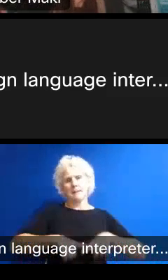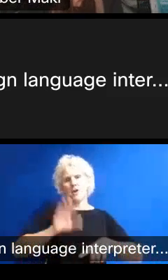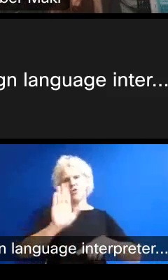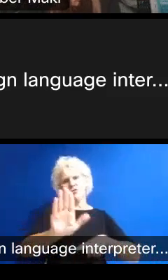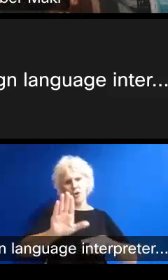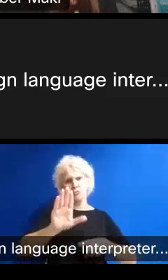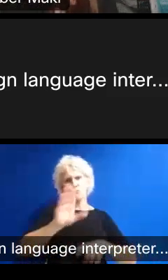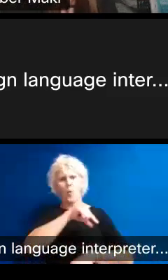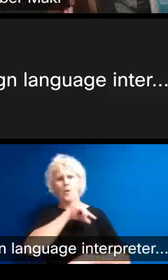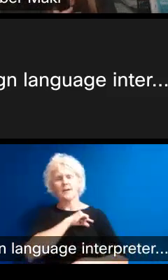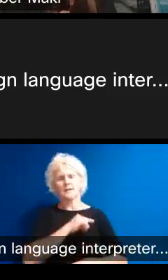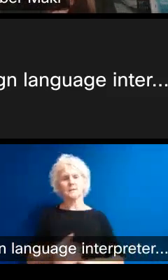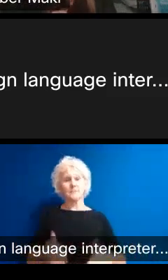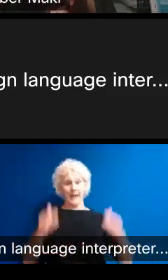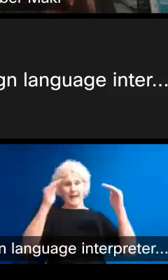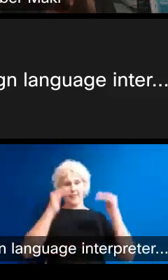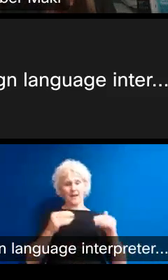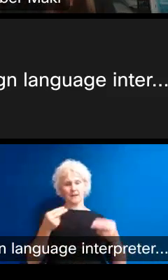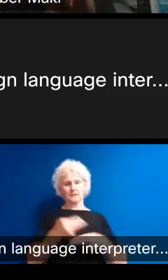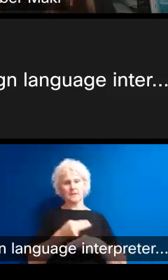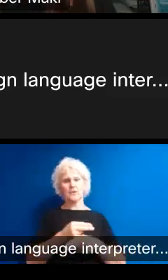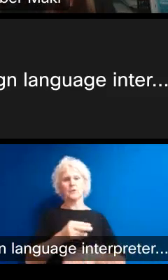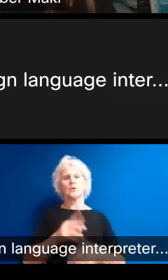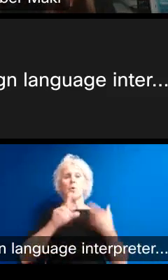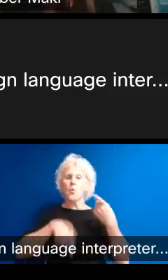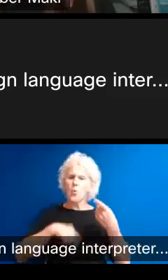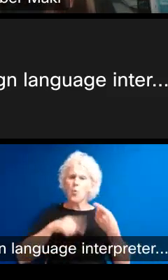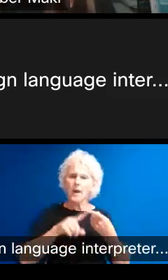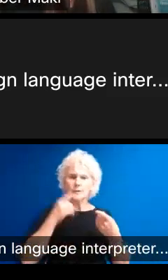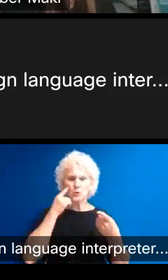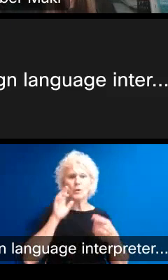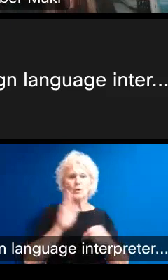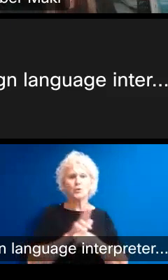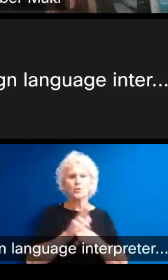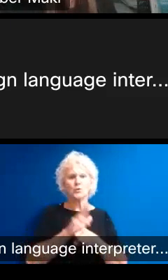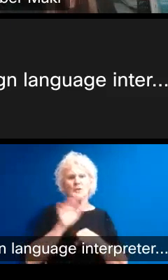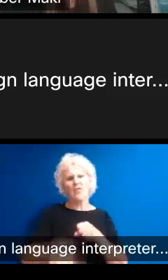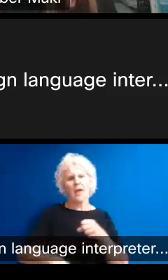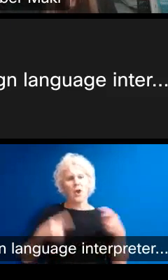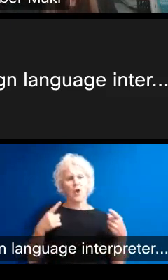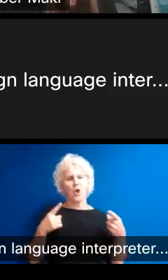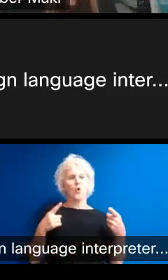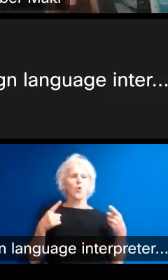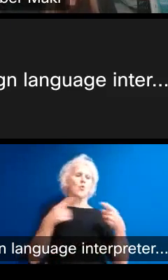next slide we'll talk about when to initiate the use of crisis respite.